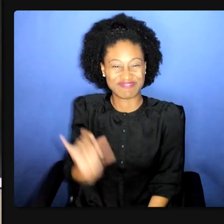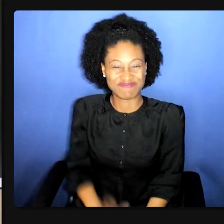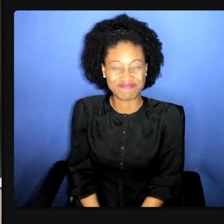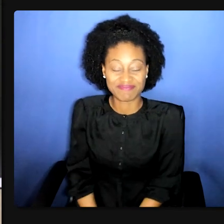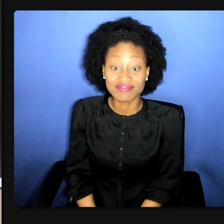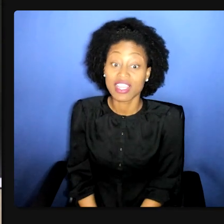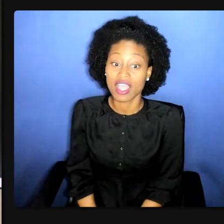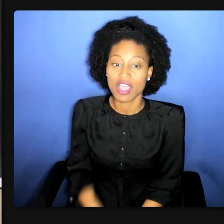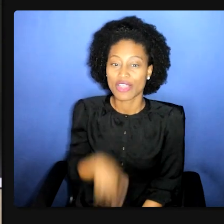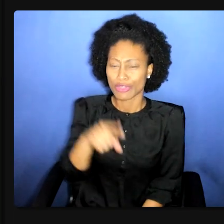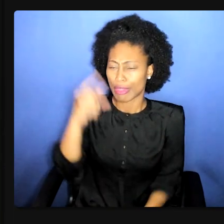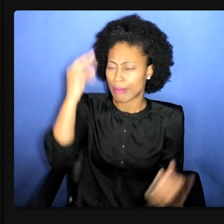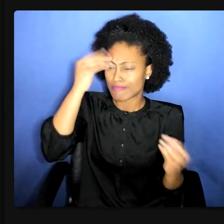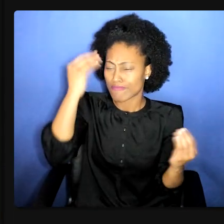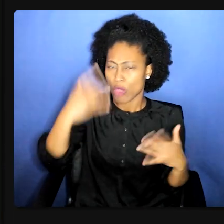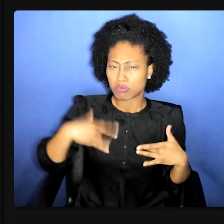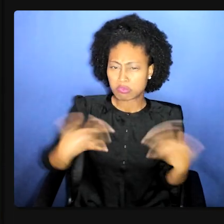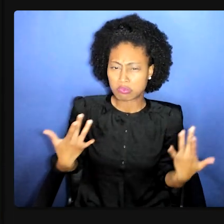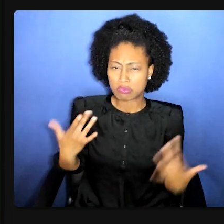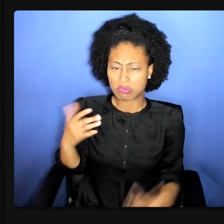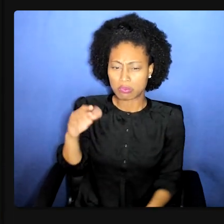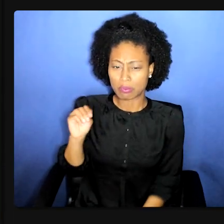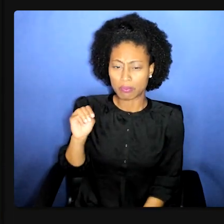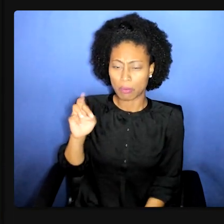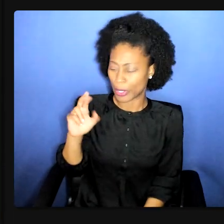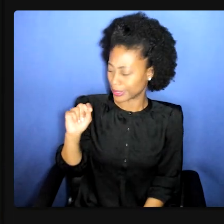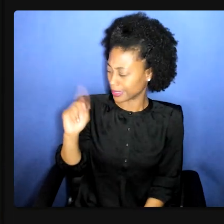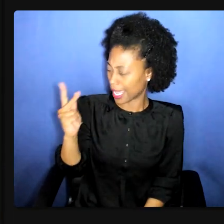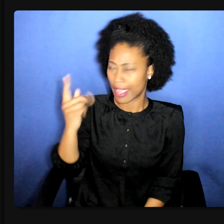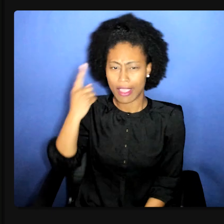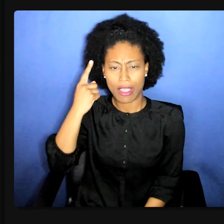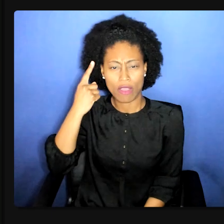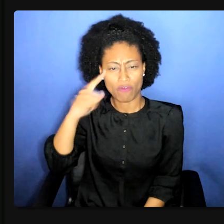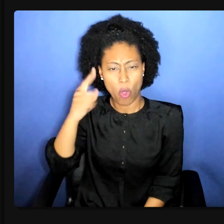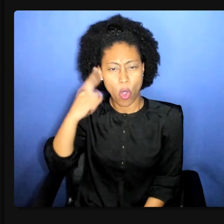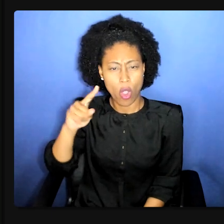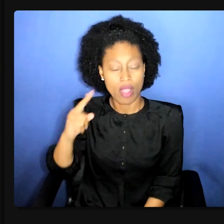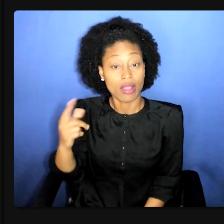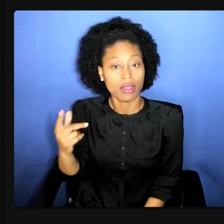you're probably wondering what is the mixed reality toolkit and who is it for these are great